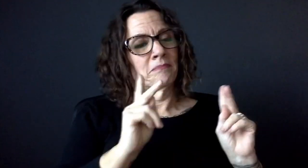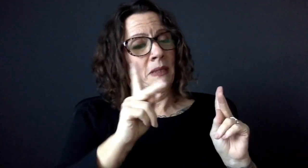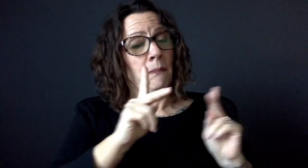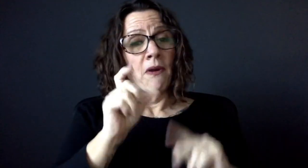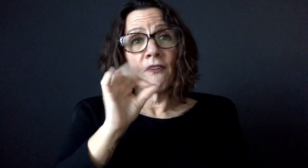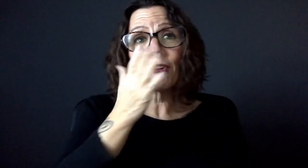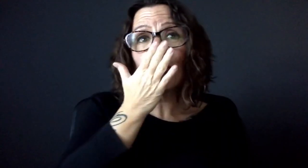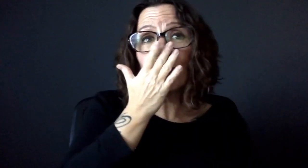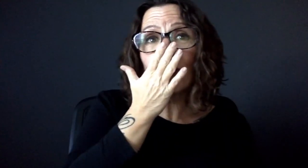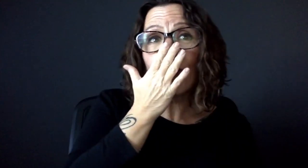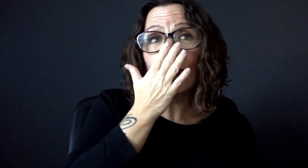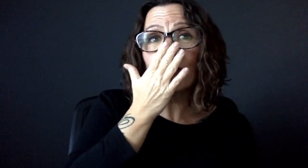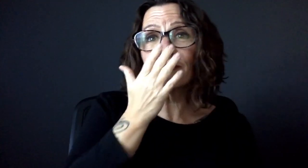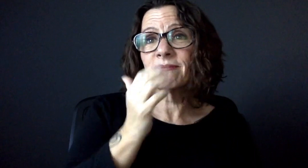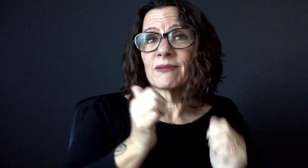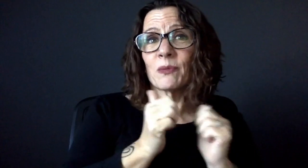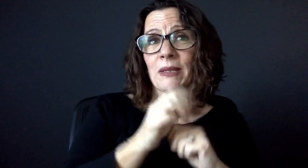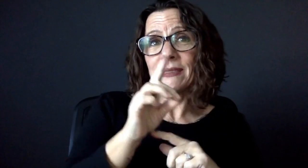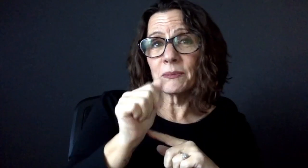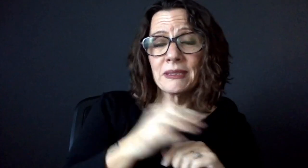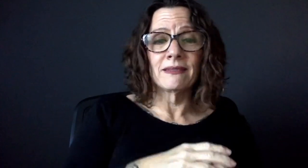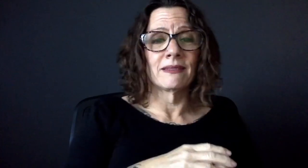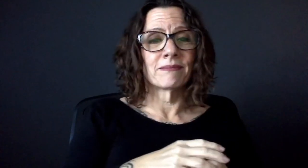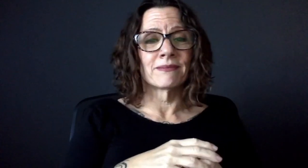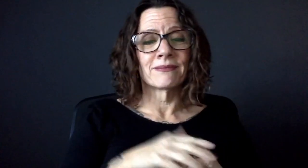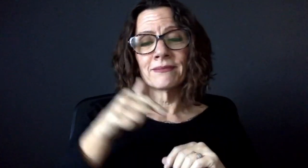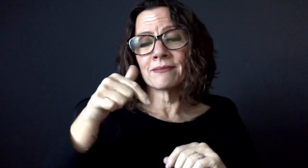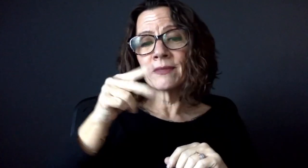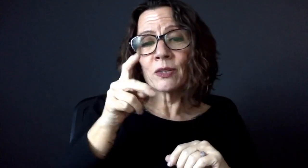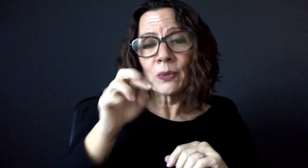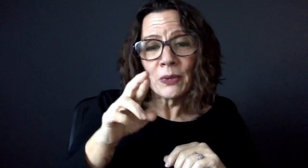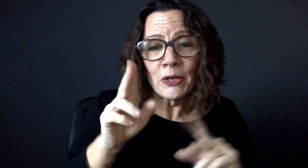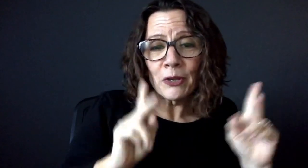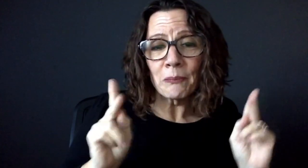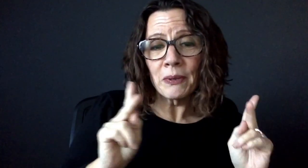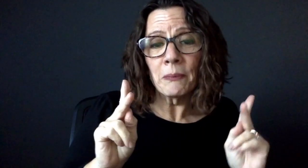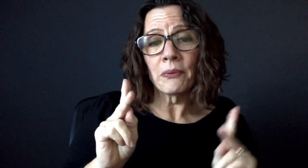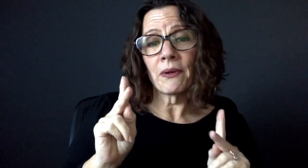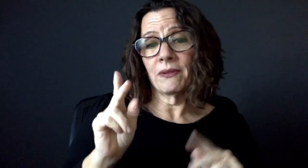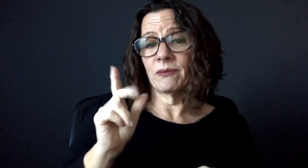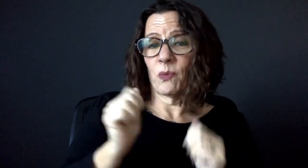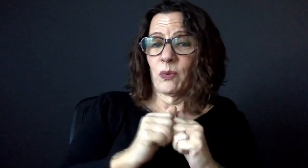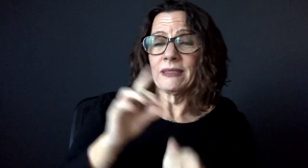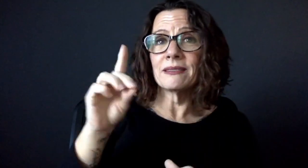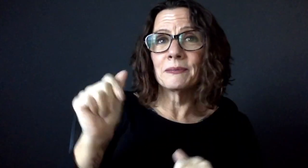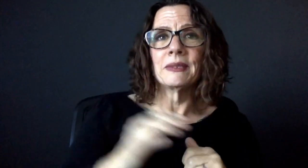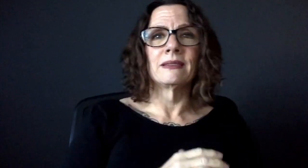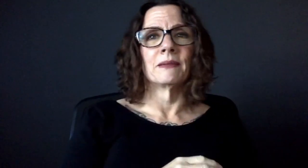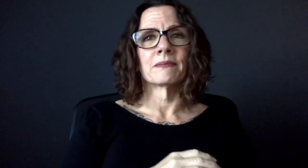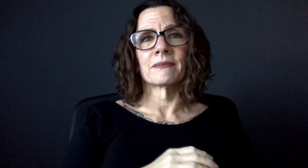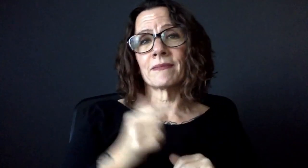of disabled people of color and of queer